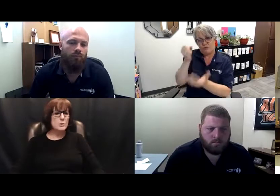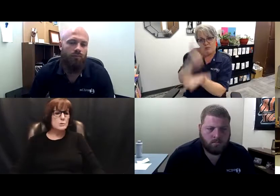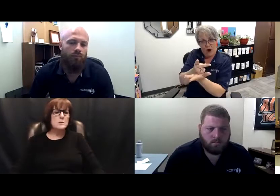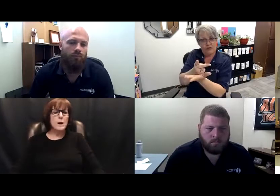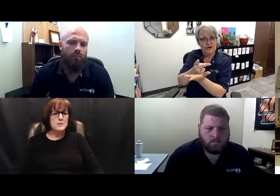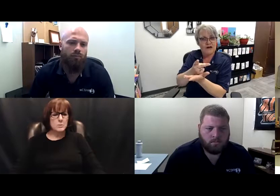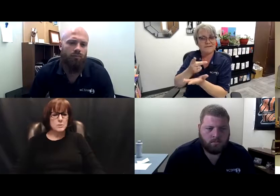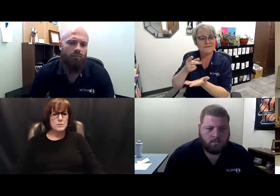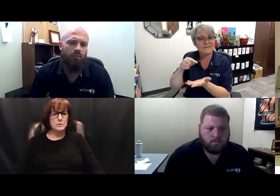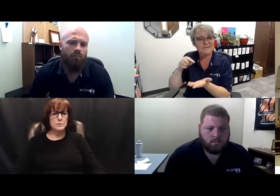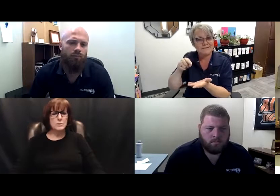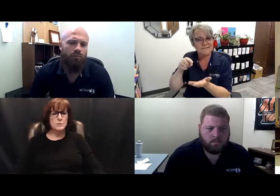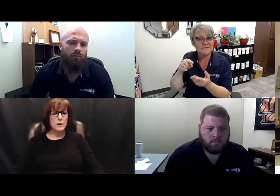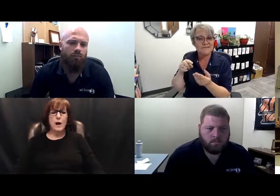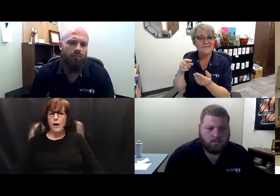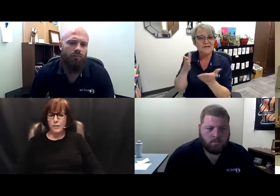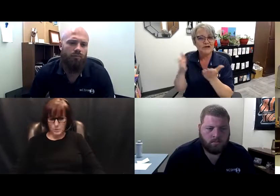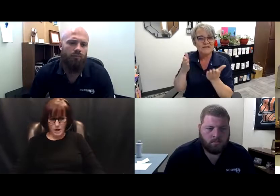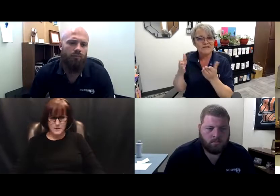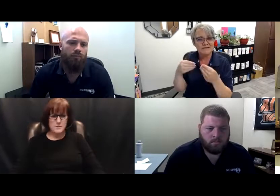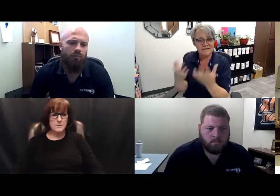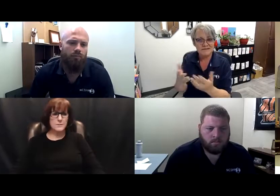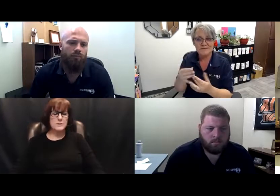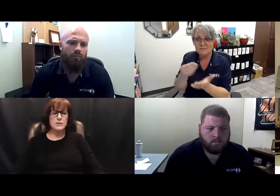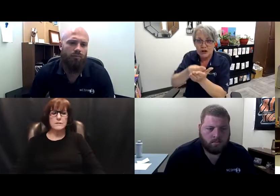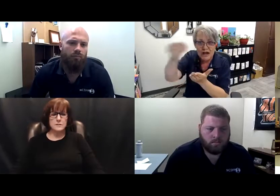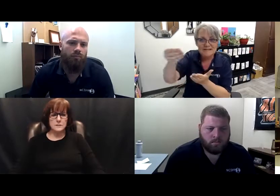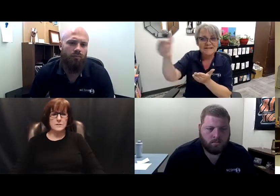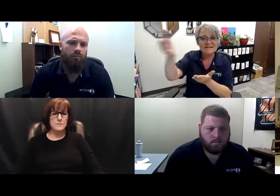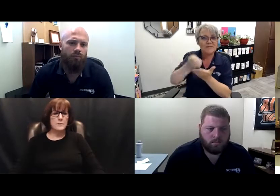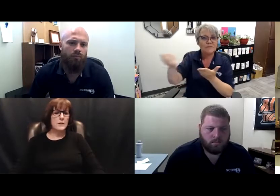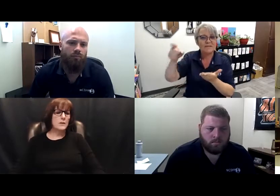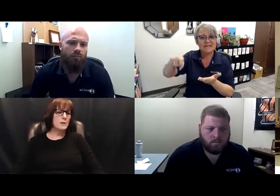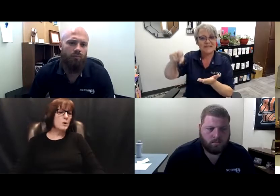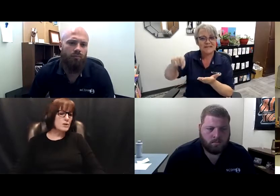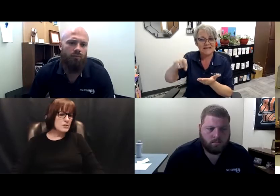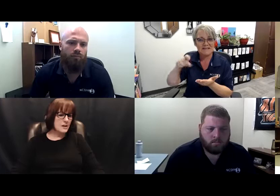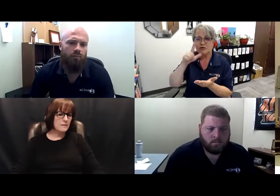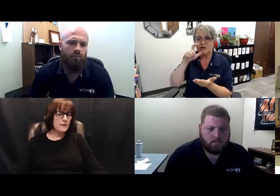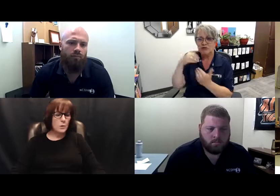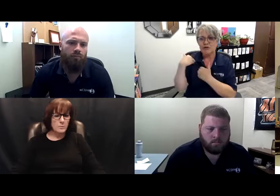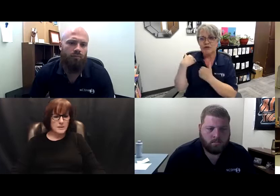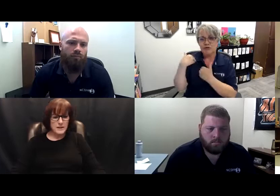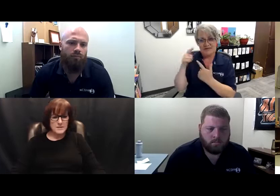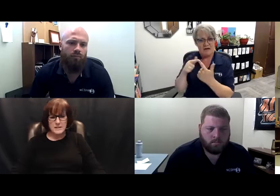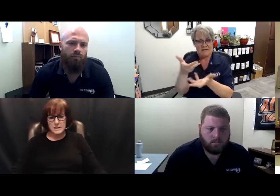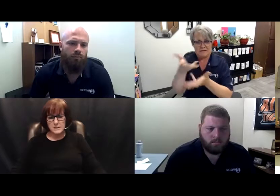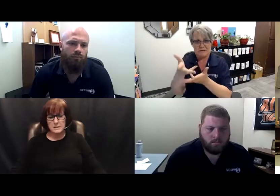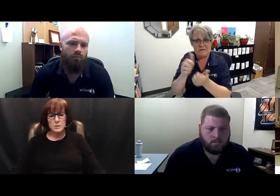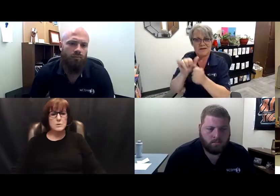responsible to authorize services. The purchase of equipment that's needed,